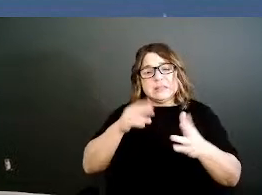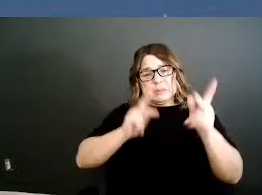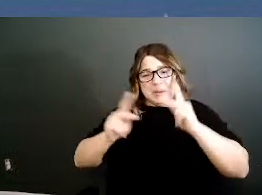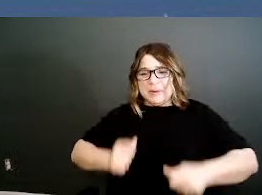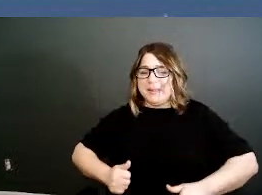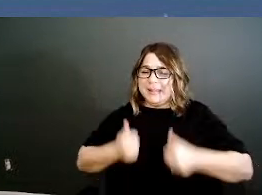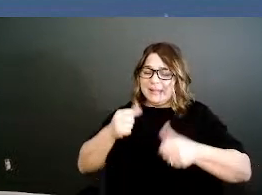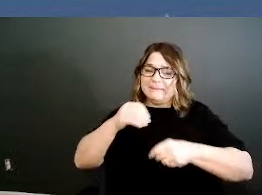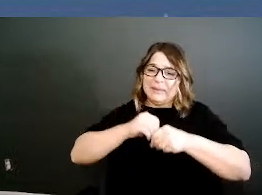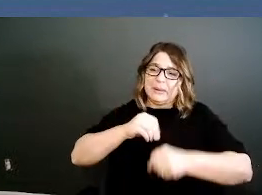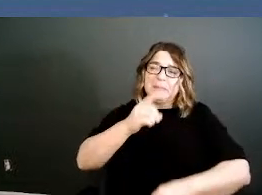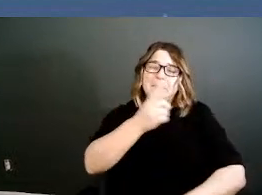HOW ARE WE GOING TO JUSTIFY SPENDING 30 TIMES AS MUCH ON